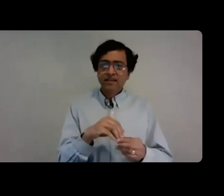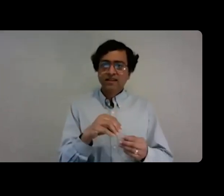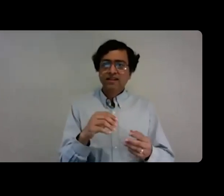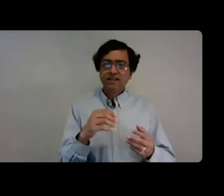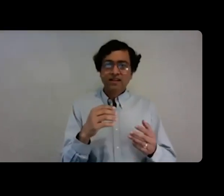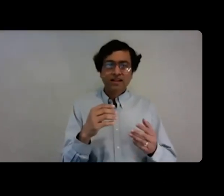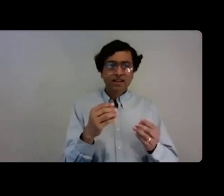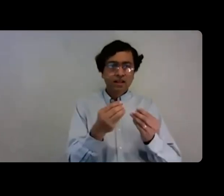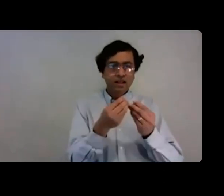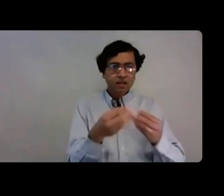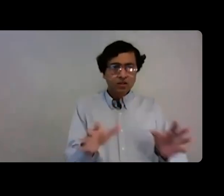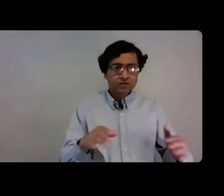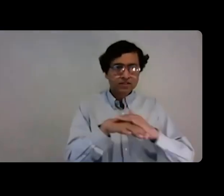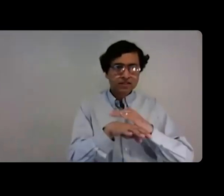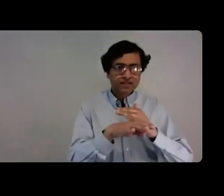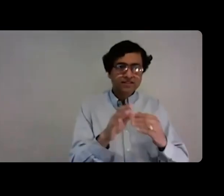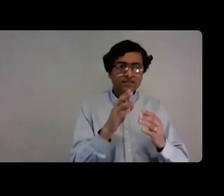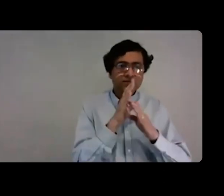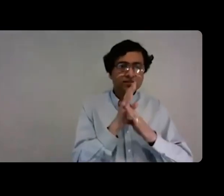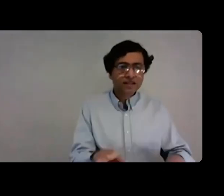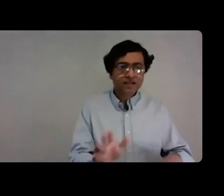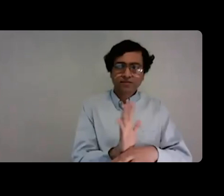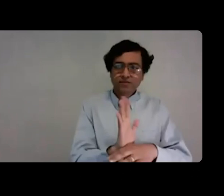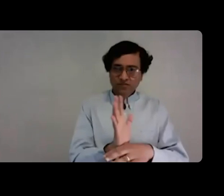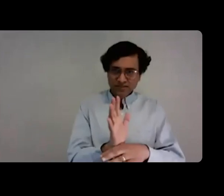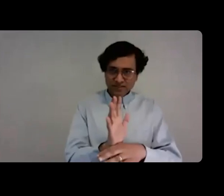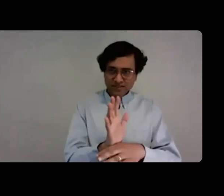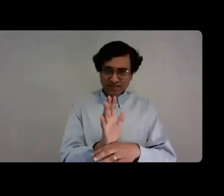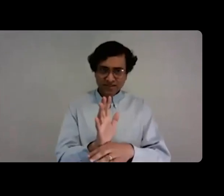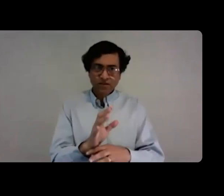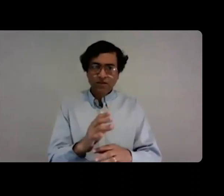uses the word calamity to the deaf, the disappearance of the silent films has been